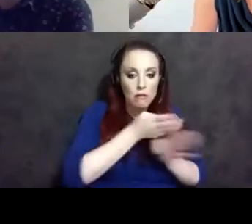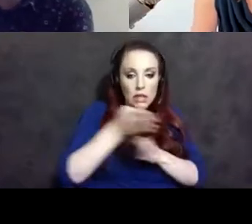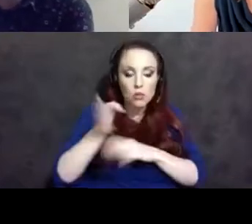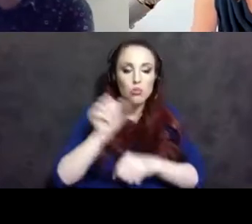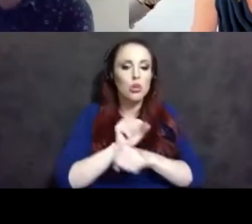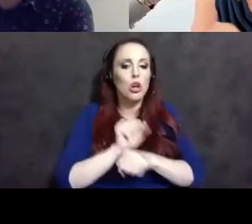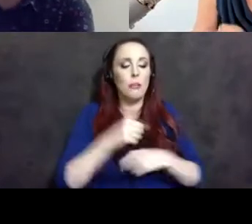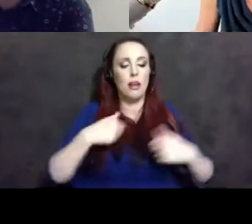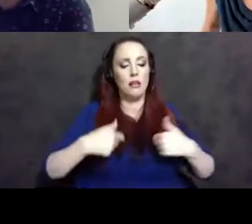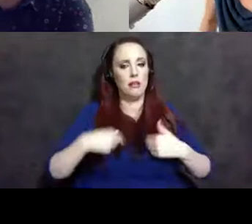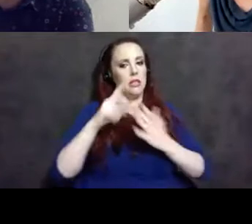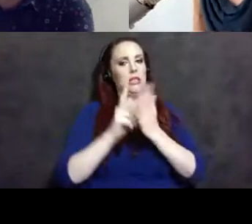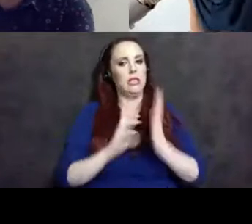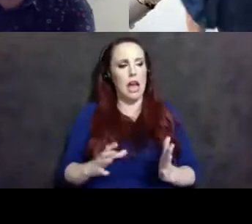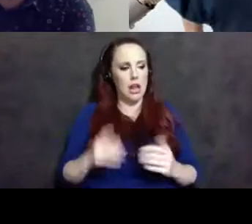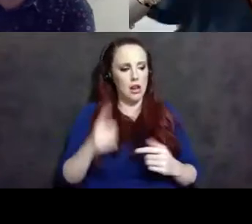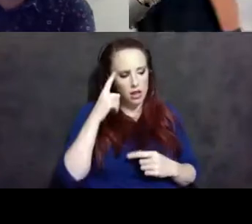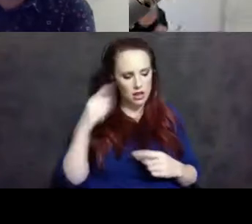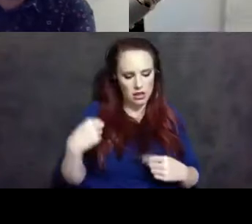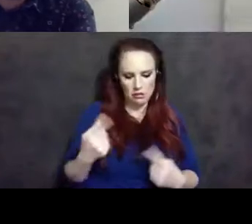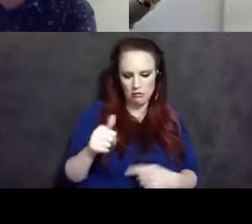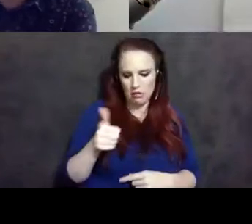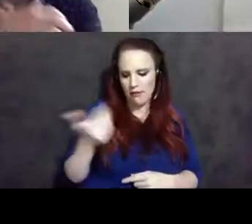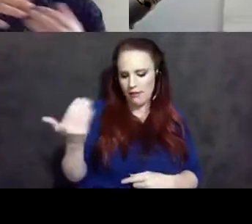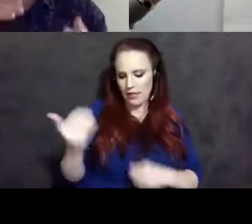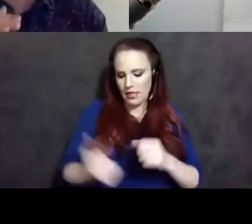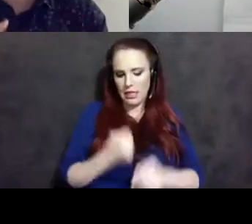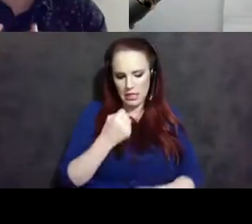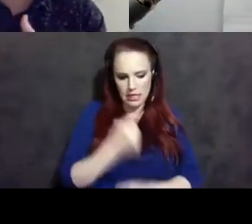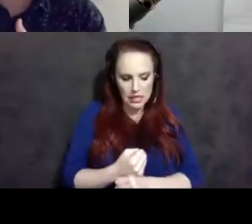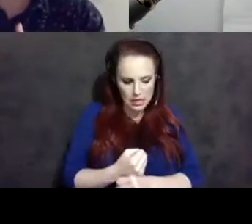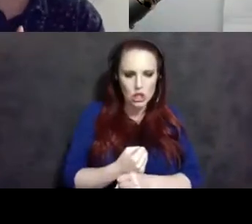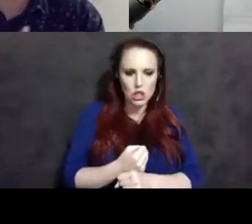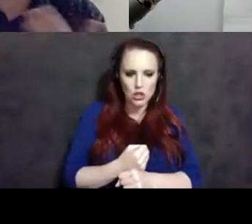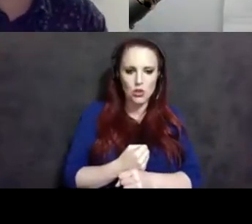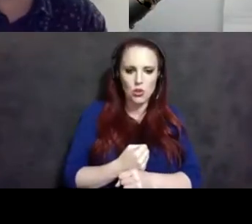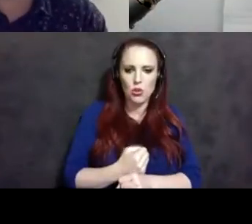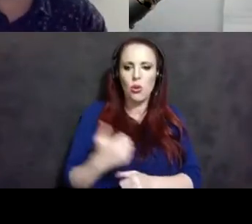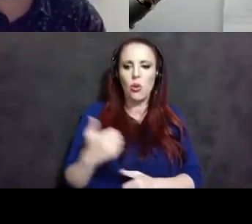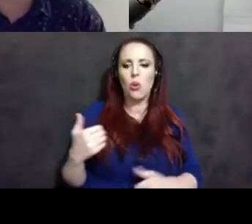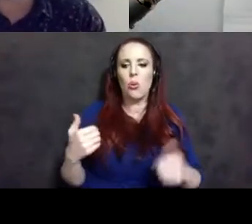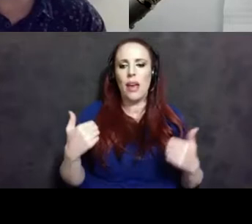went through what I could, past tense, 10, 15 years slippery slope of saying yes to everything